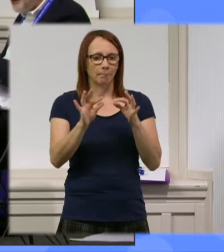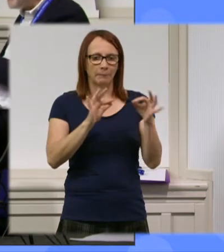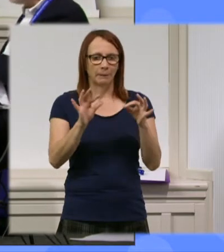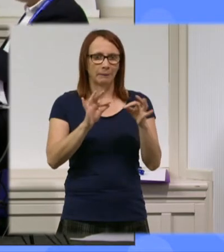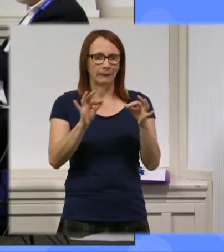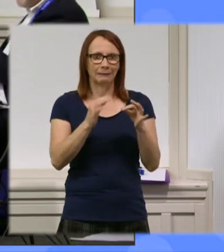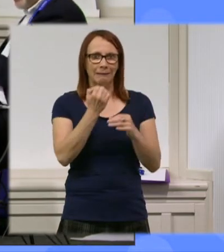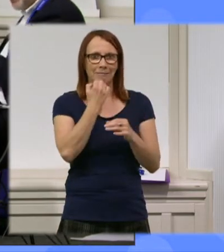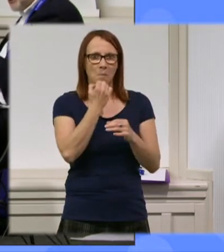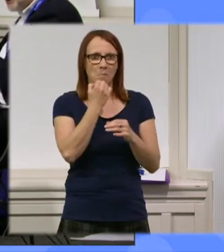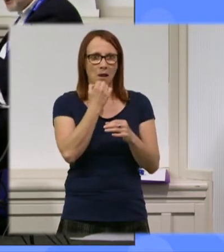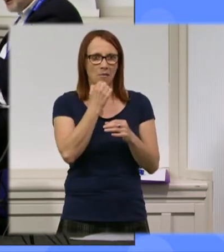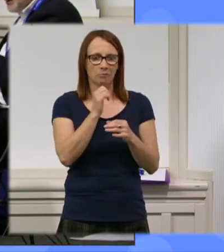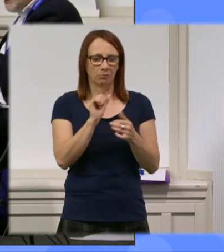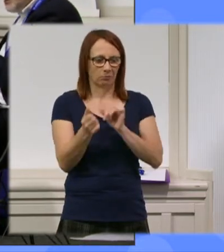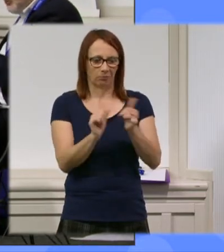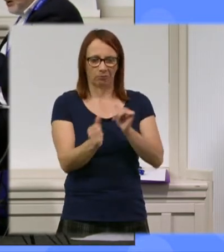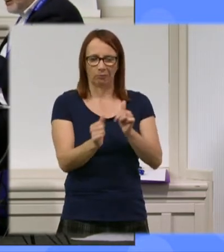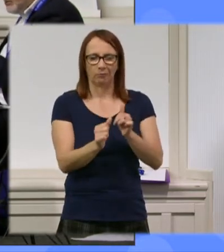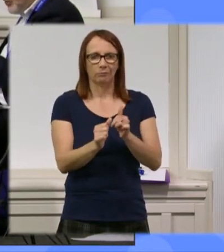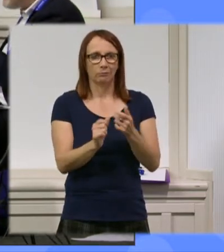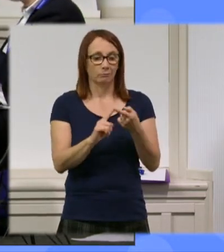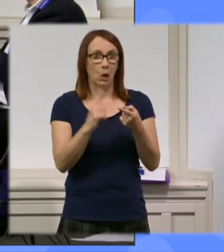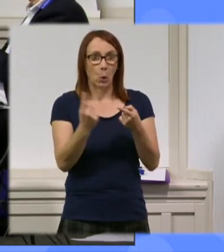going to ask you for a couple minutes to tell us who are you where you from and